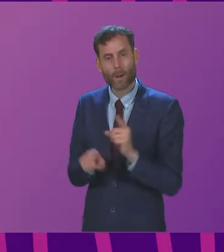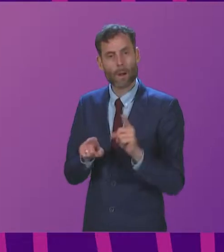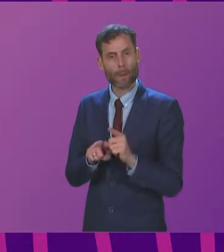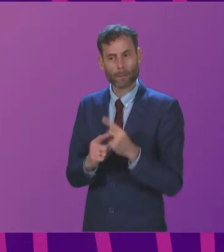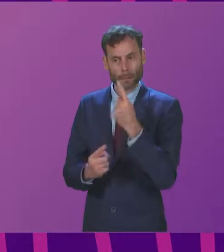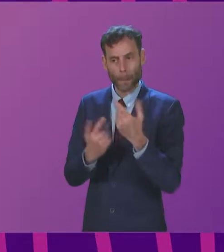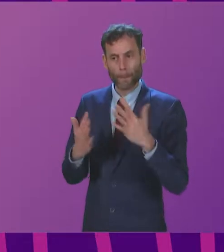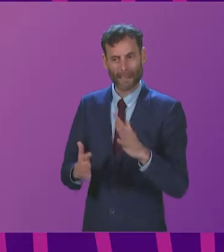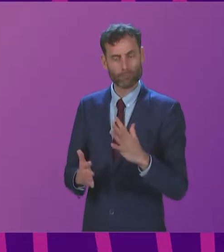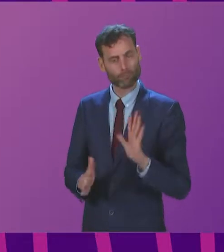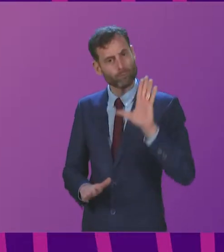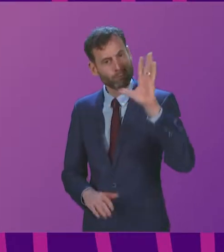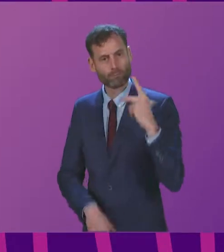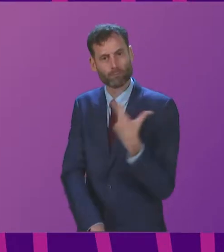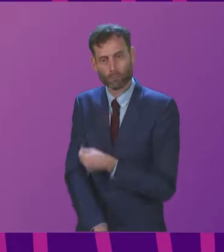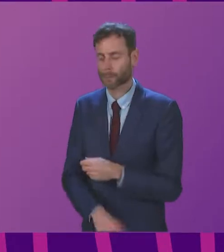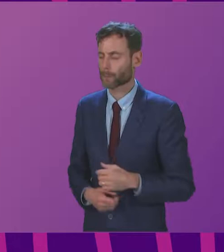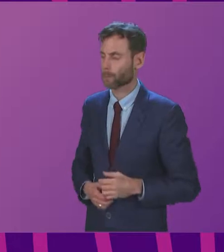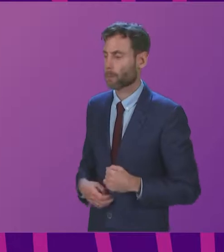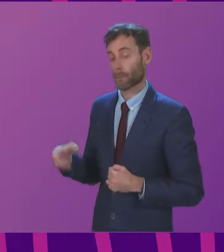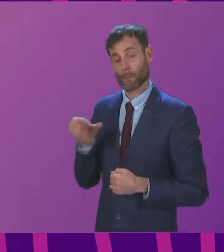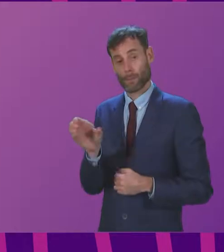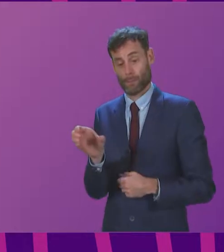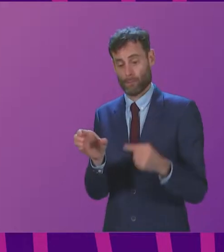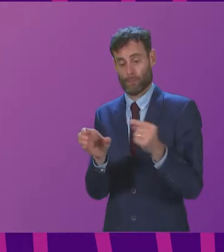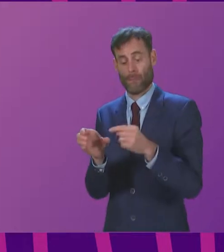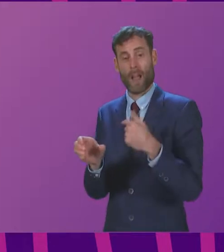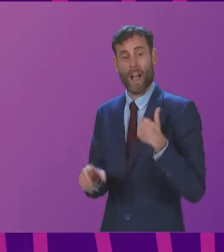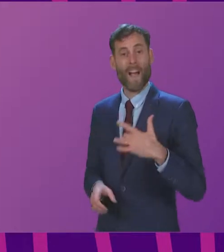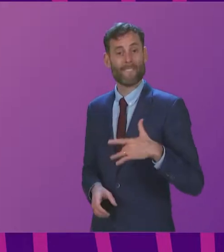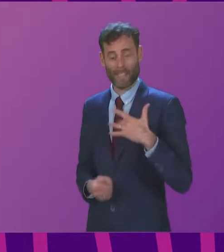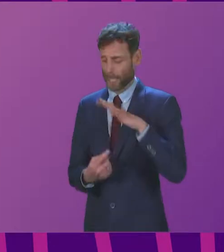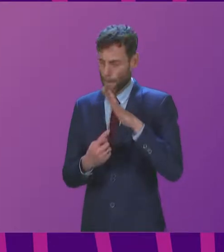On Covid certification, it is absolutely right that we have in place the system that we